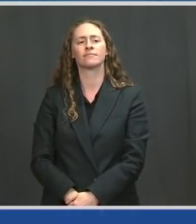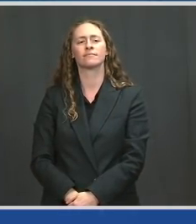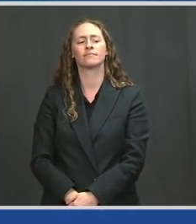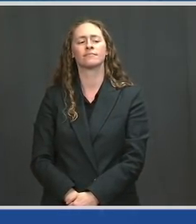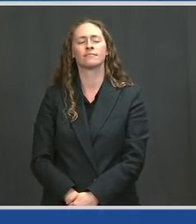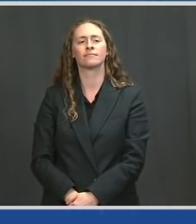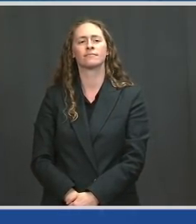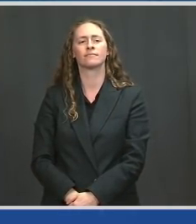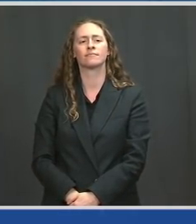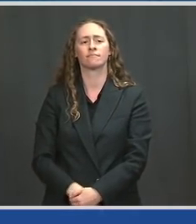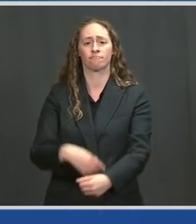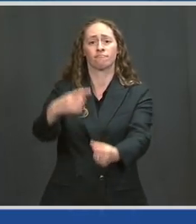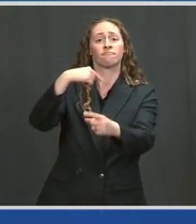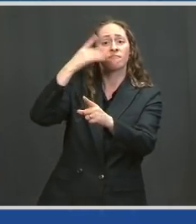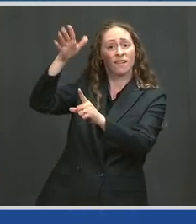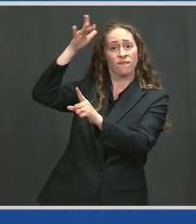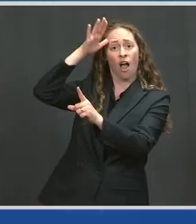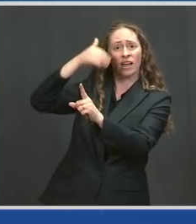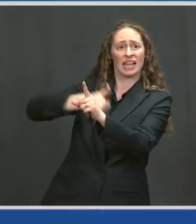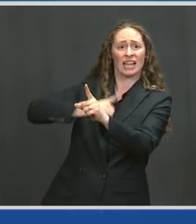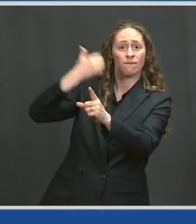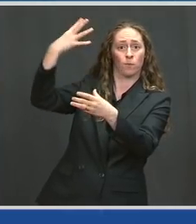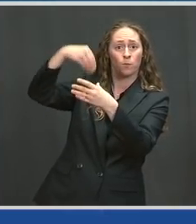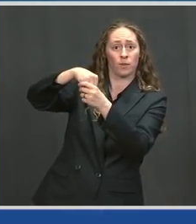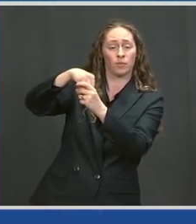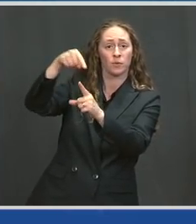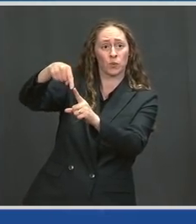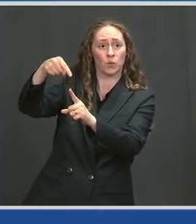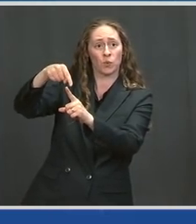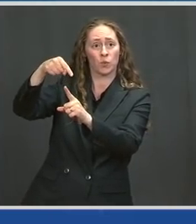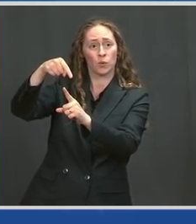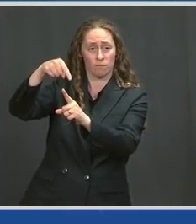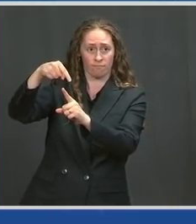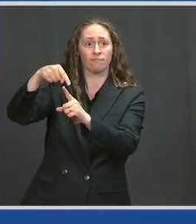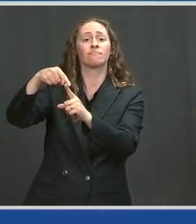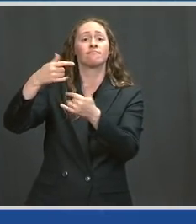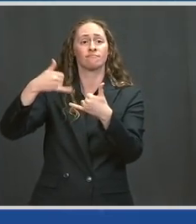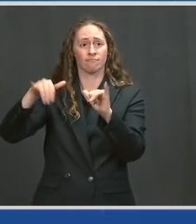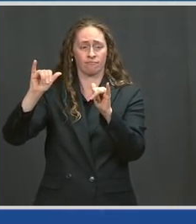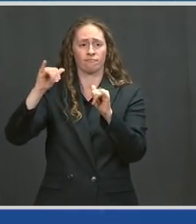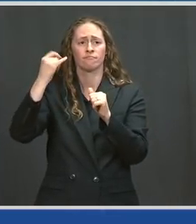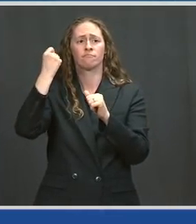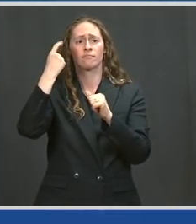"Whatever you do, it must be done in the spirit of goodwill and mutual respect, and even love.